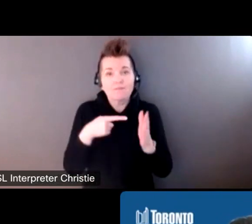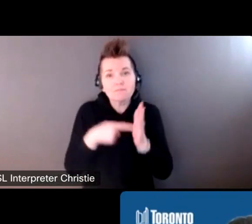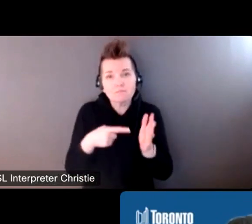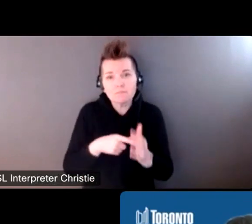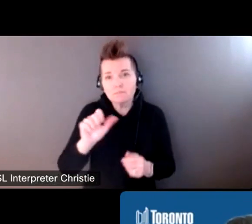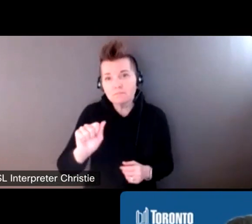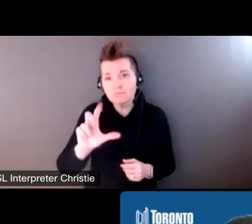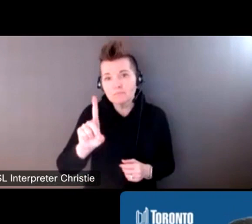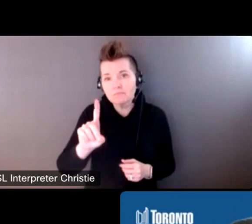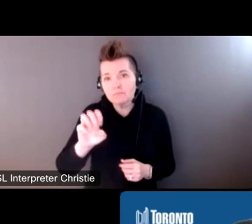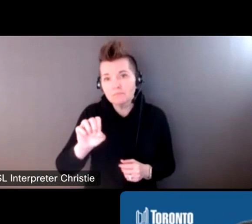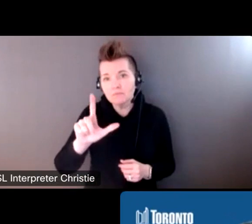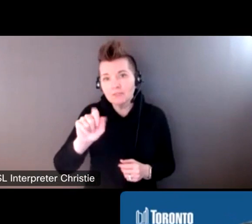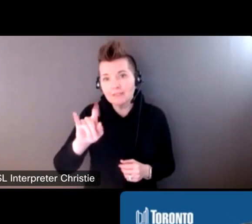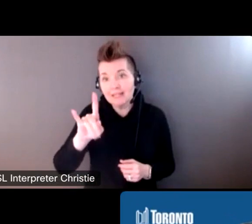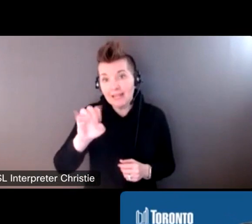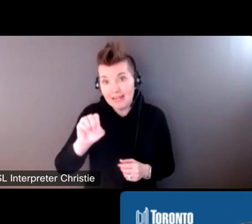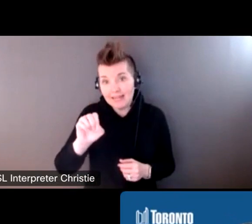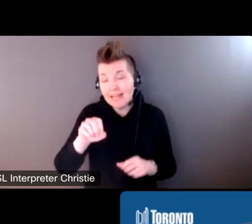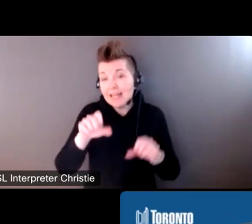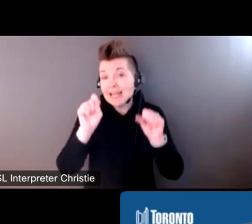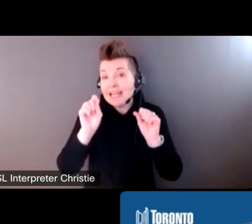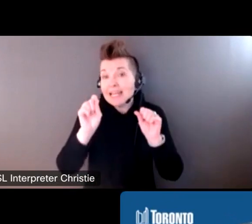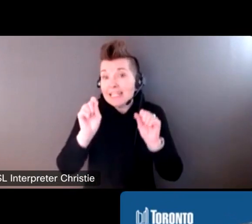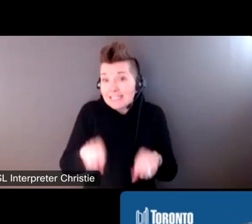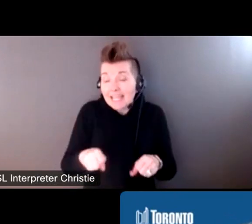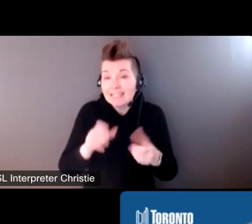provide an alternative car-free artery for cyclists to ride safely?